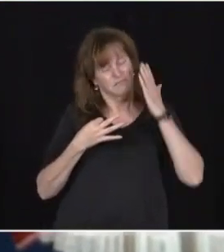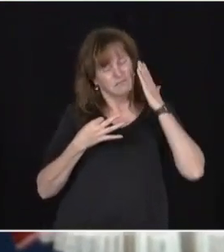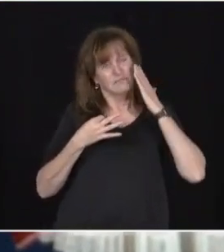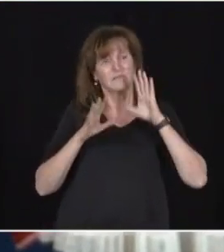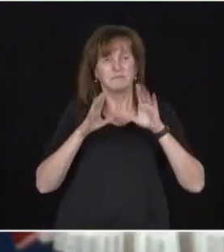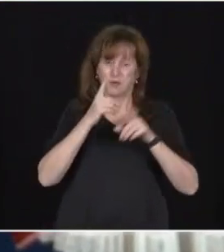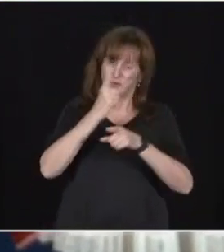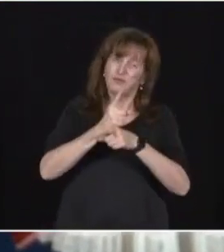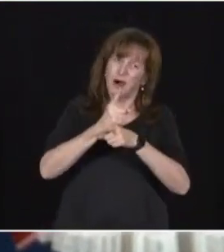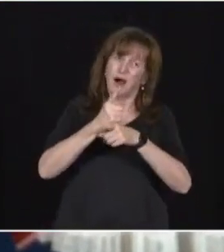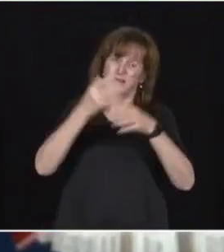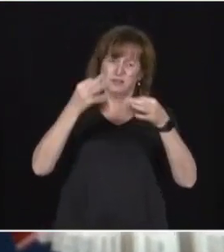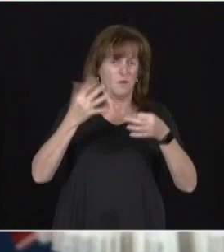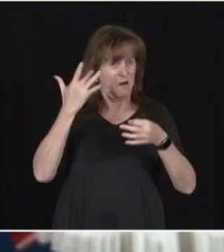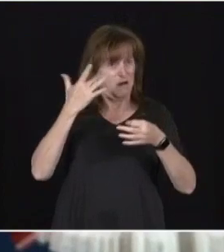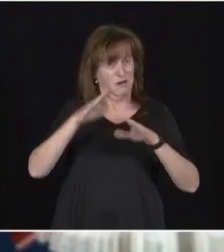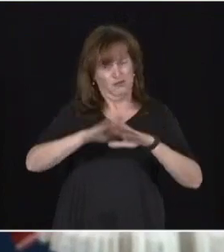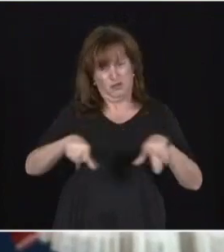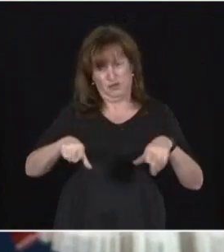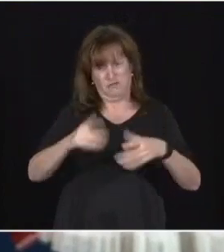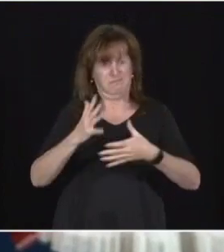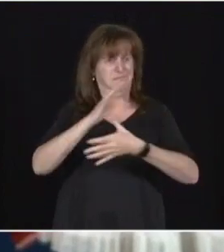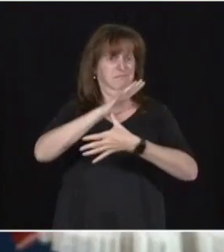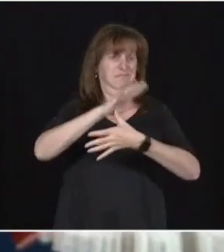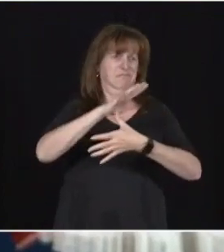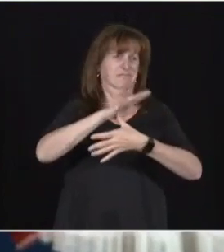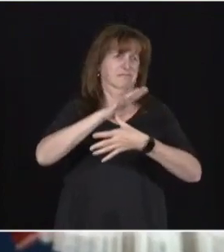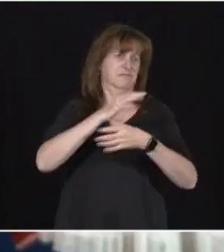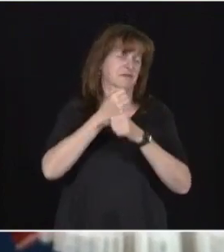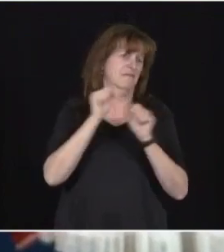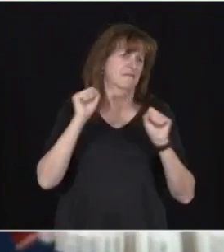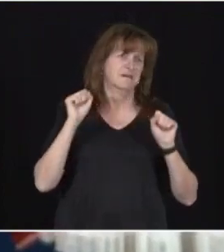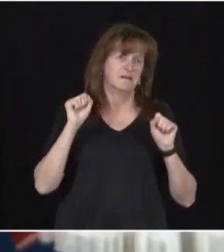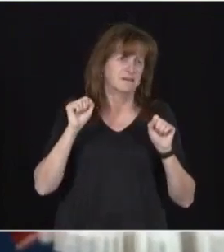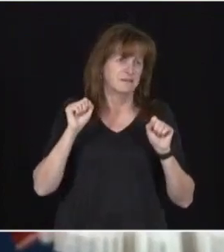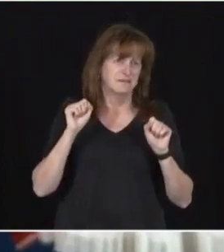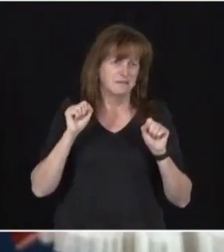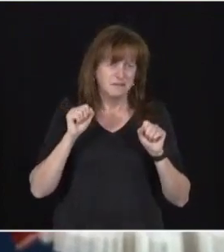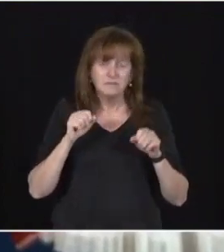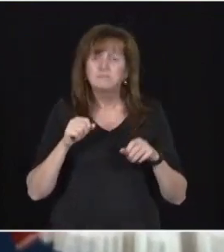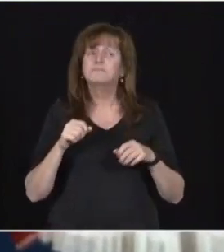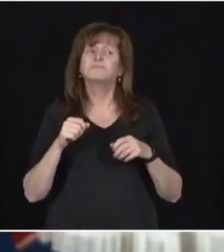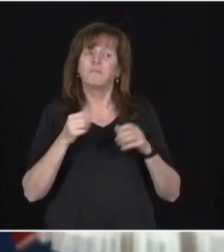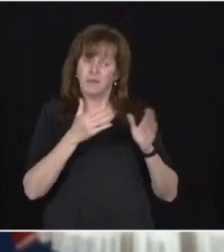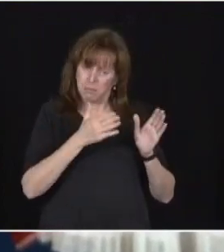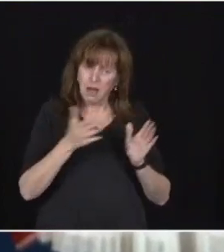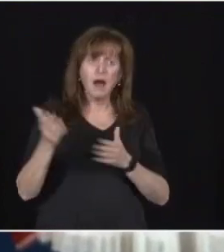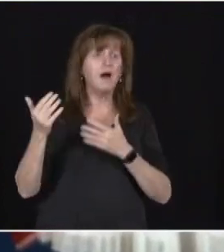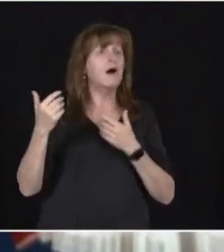first. At the same time, we have a plan to ensure that our children's education can continue outside of